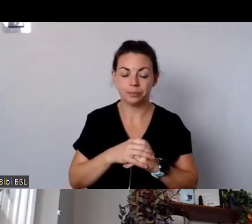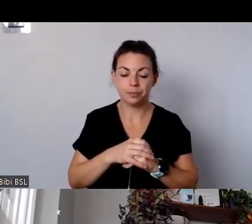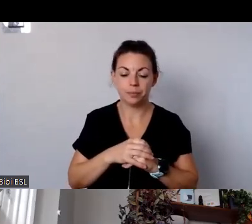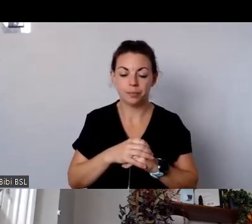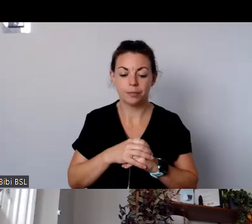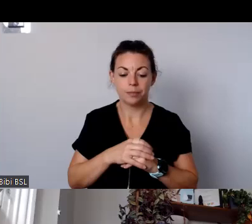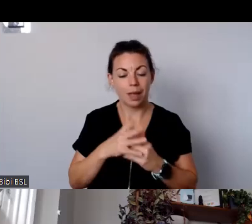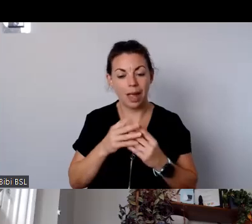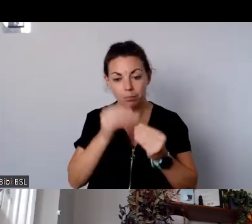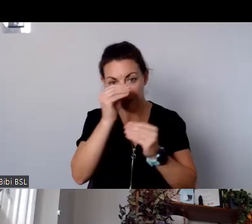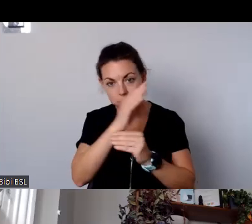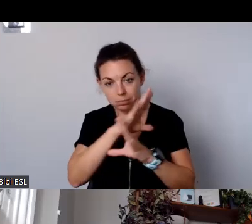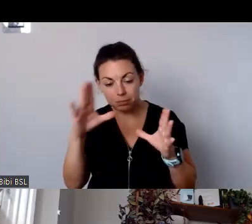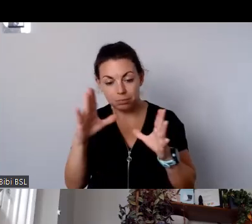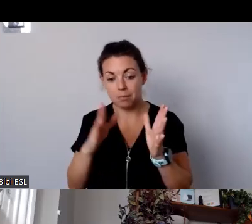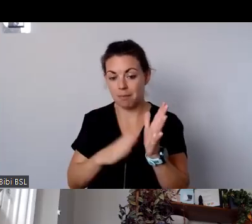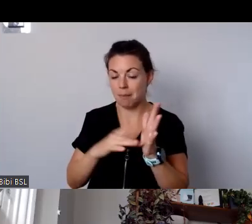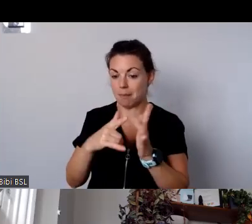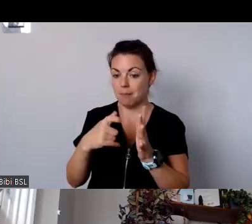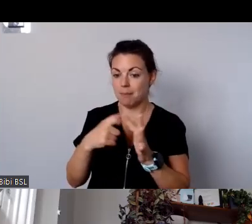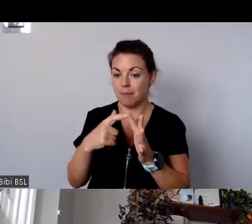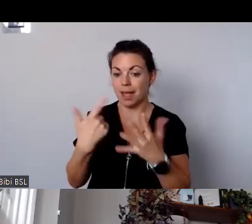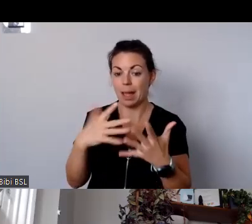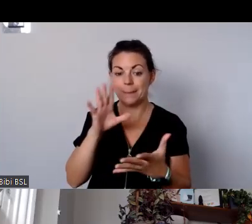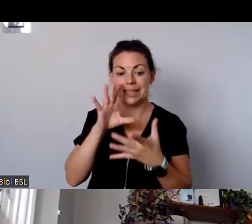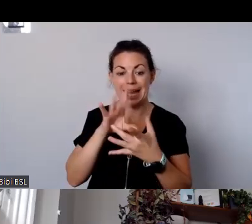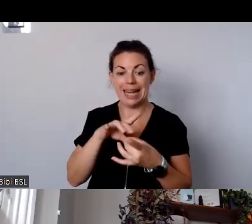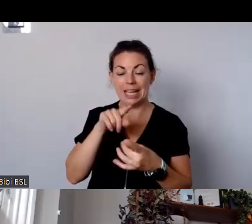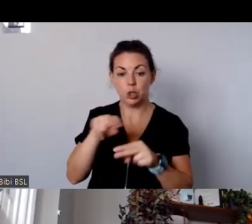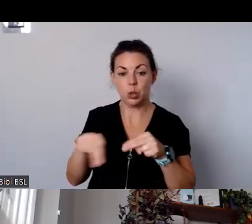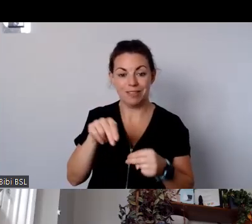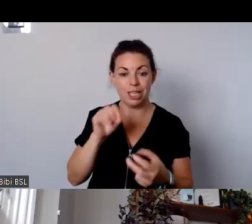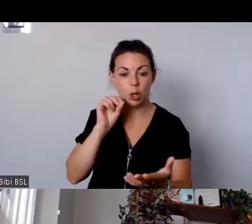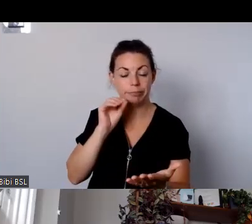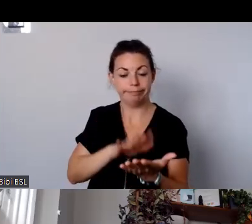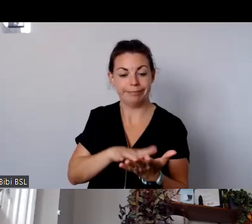Mike will drop a link to the video in the chat right now, and we will also send that link